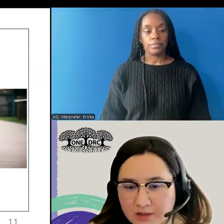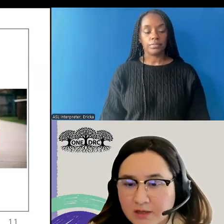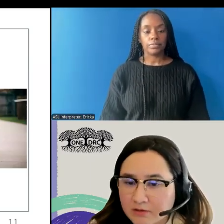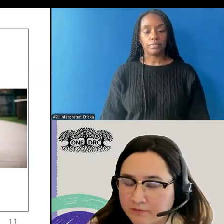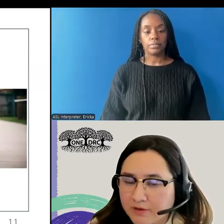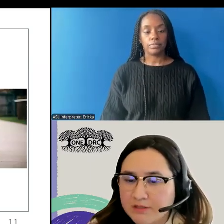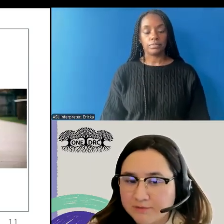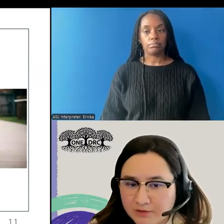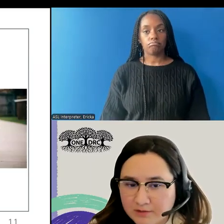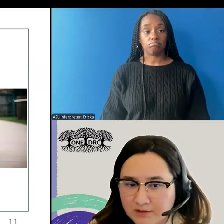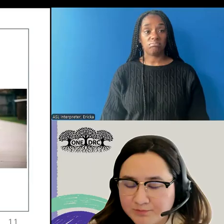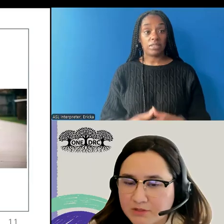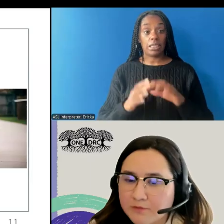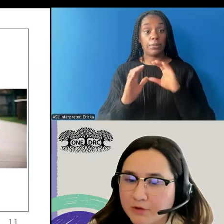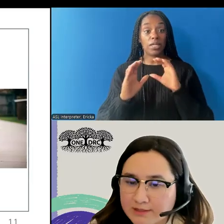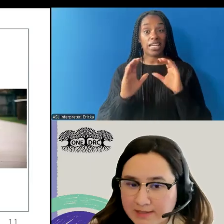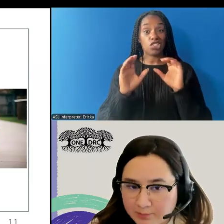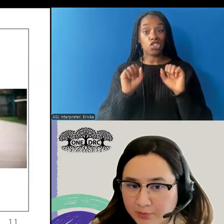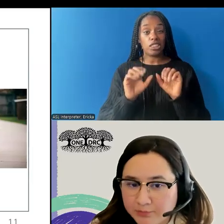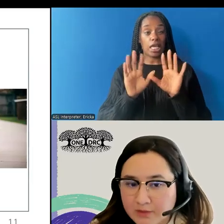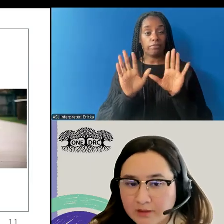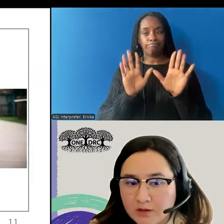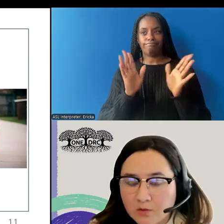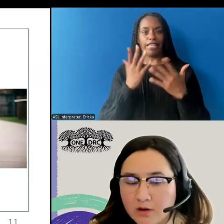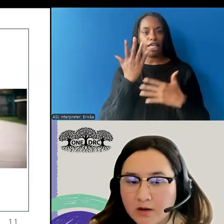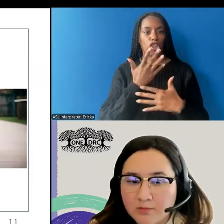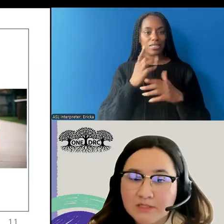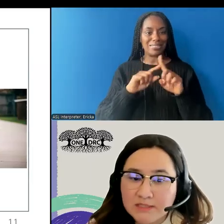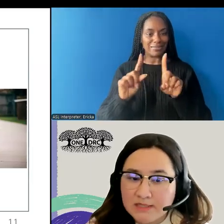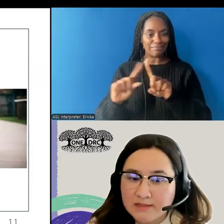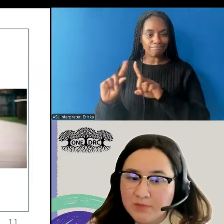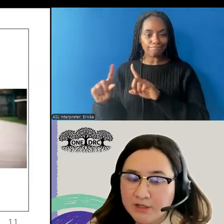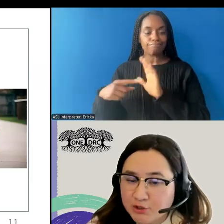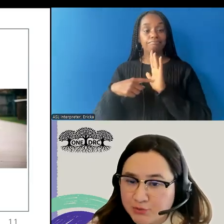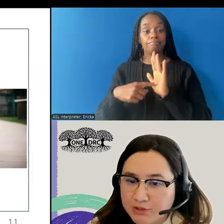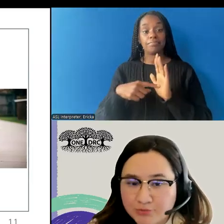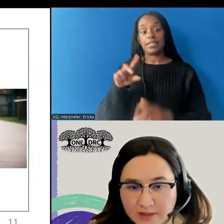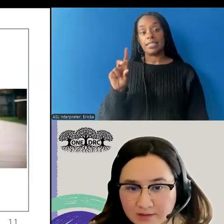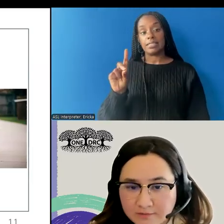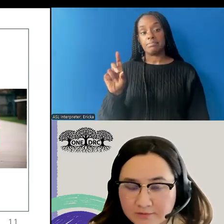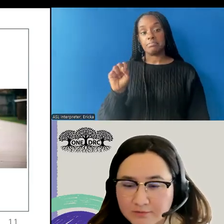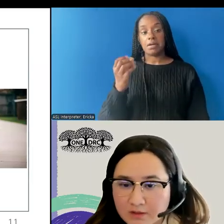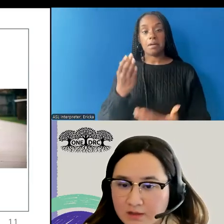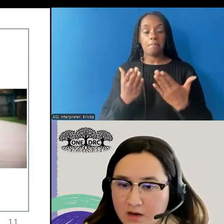can look very differently. So for example, deeds might issue a directive